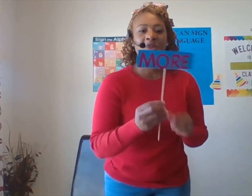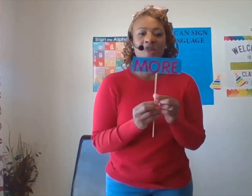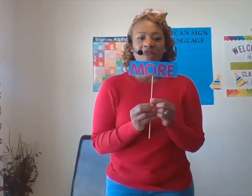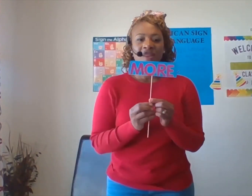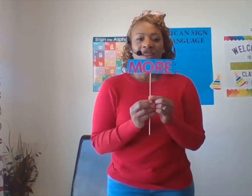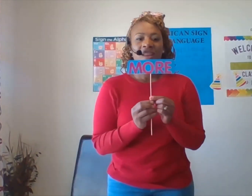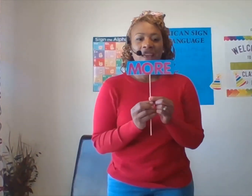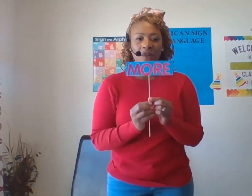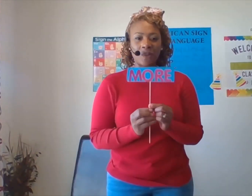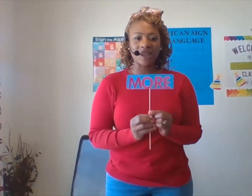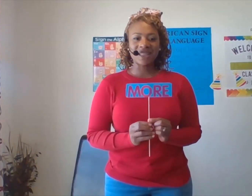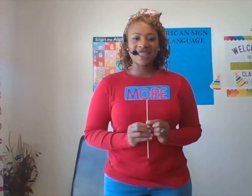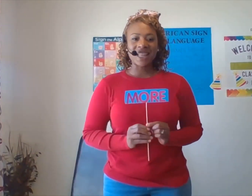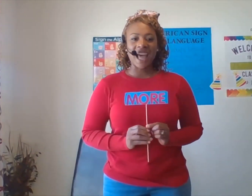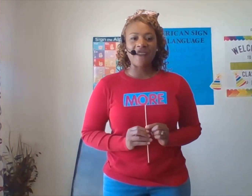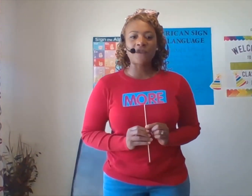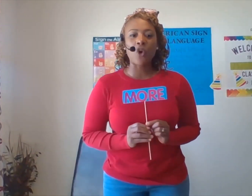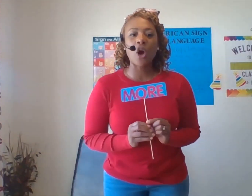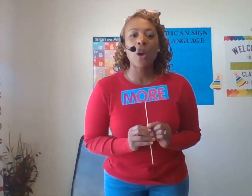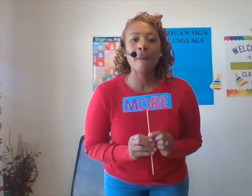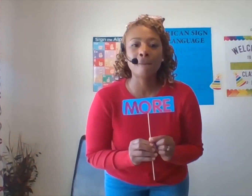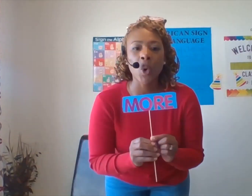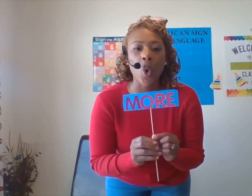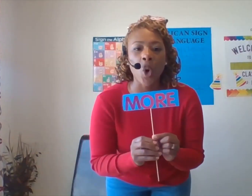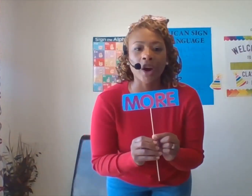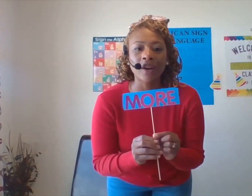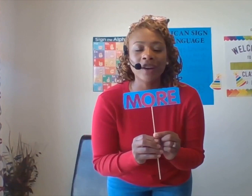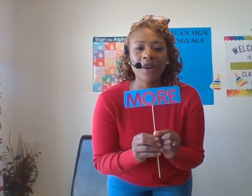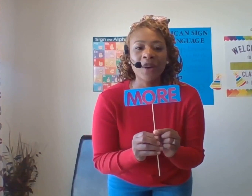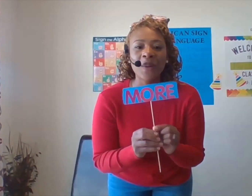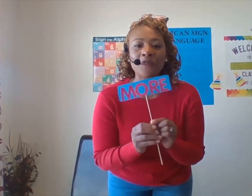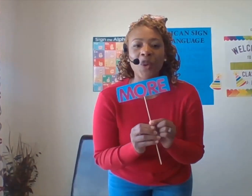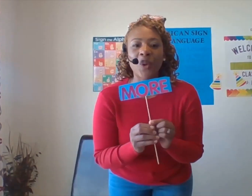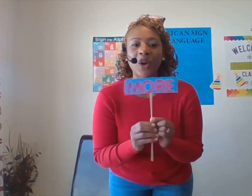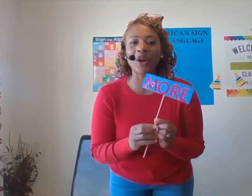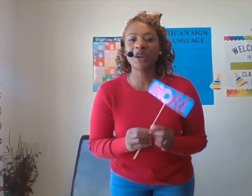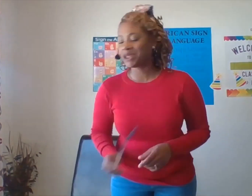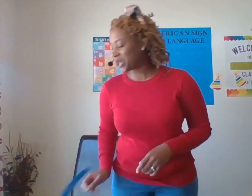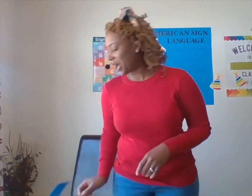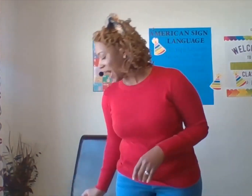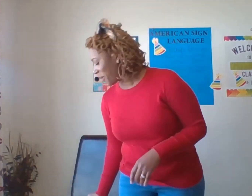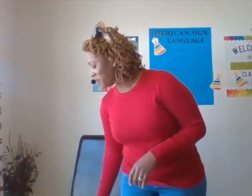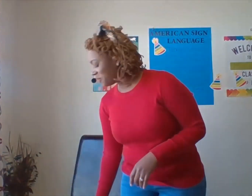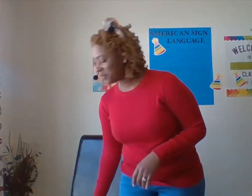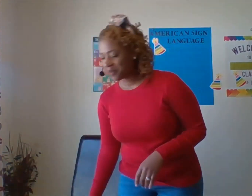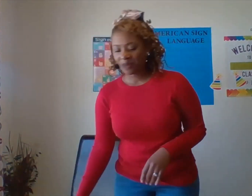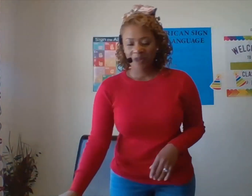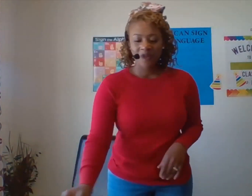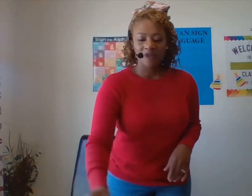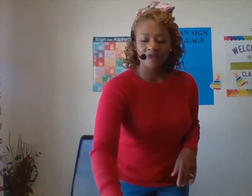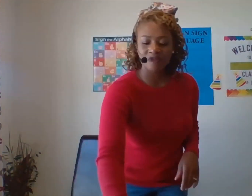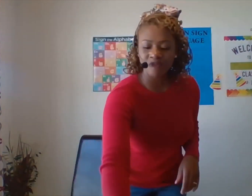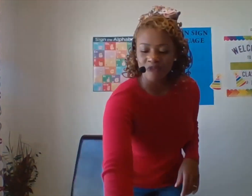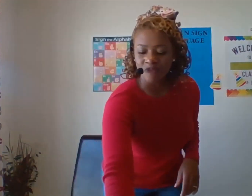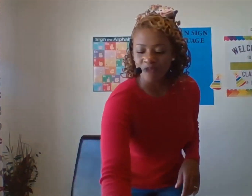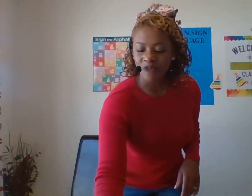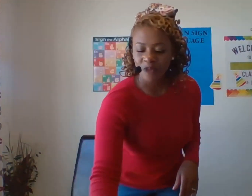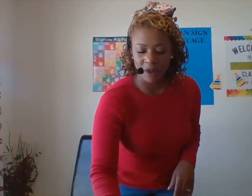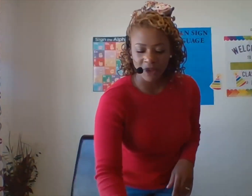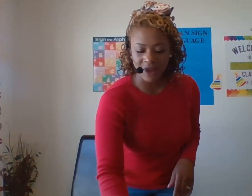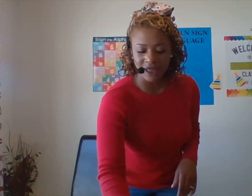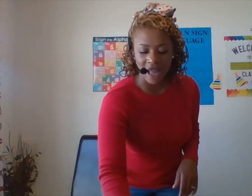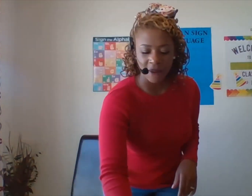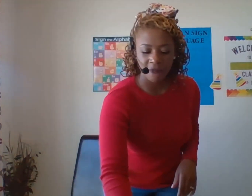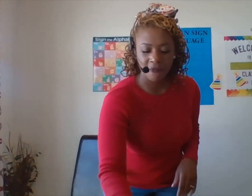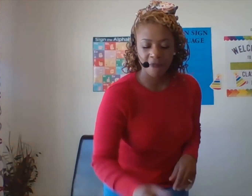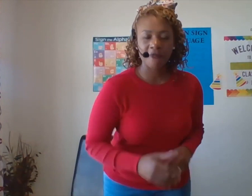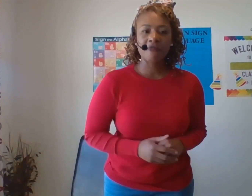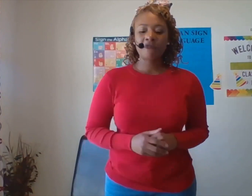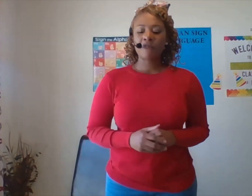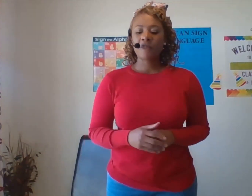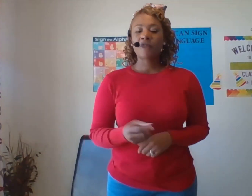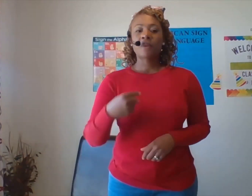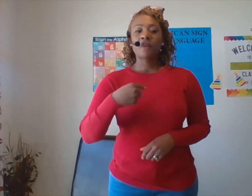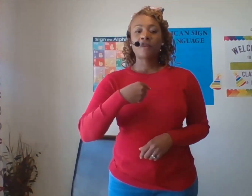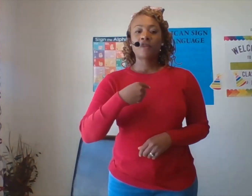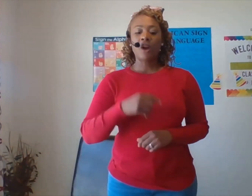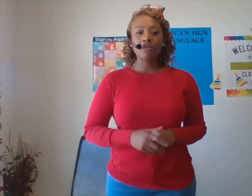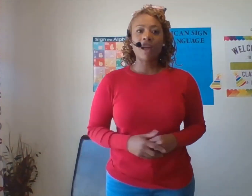that was the sign for more MORE good job hmm what about this side oh I